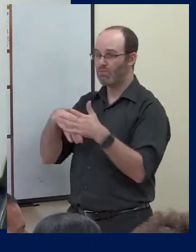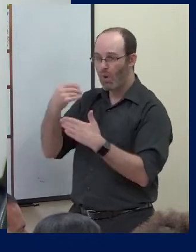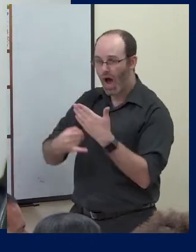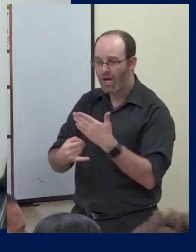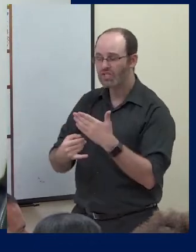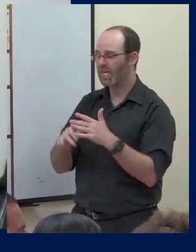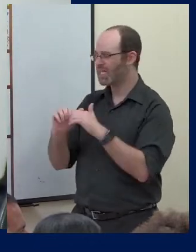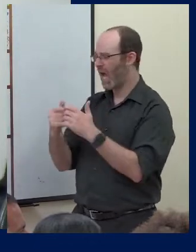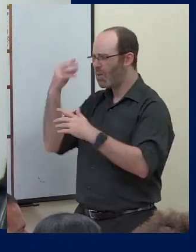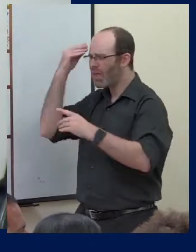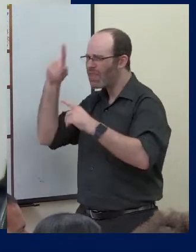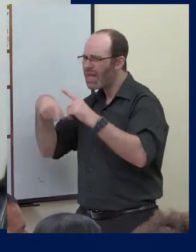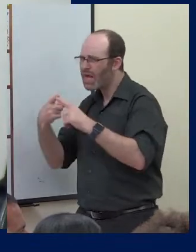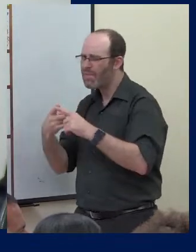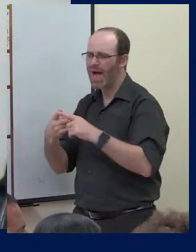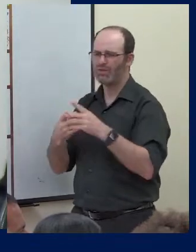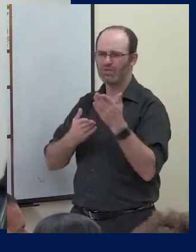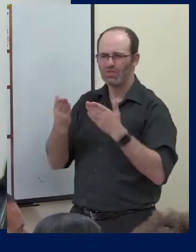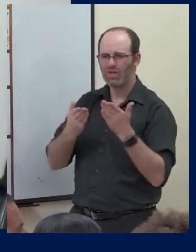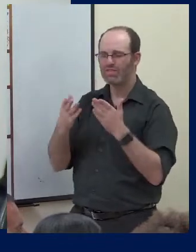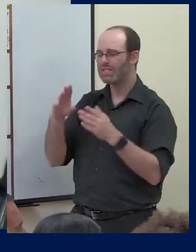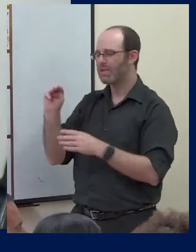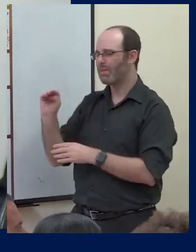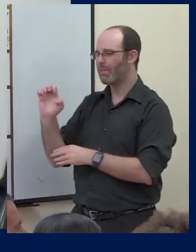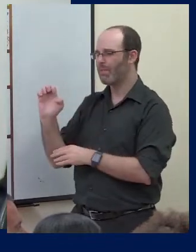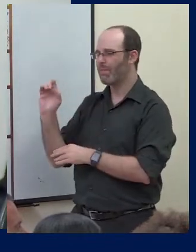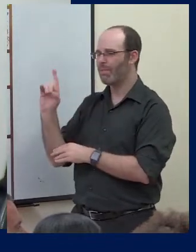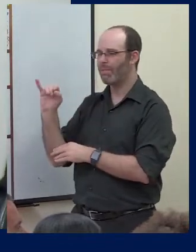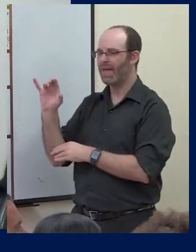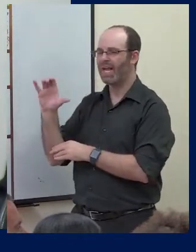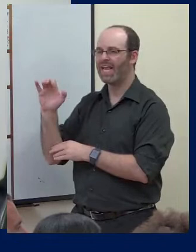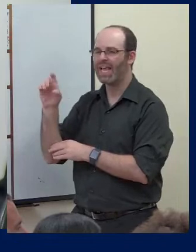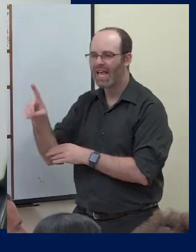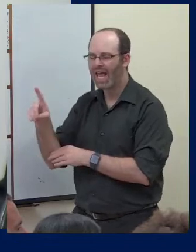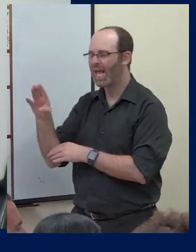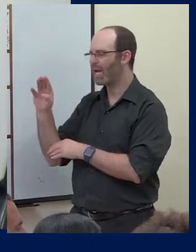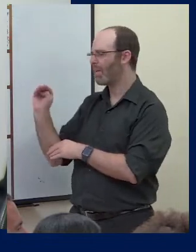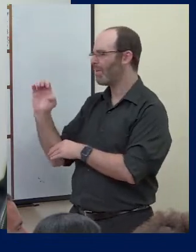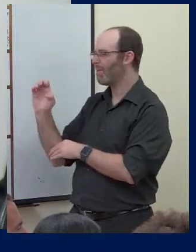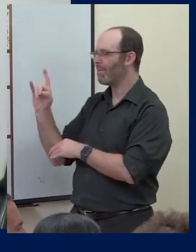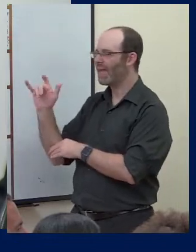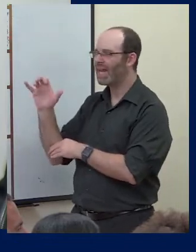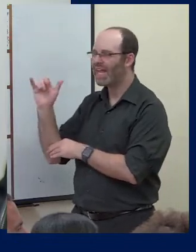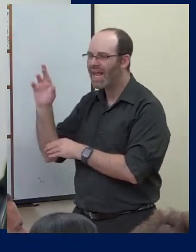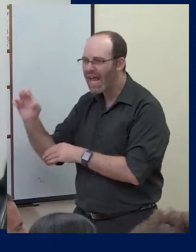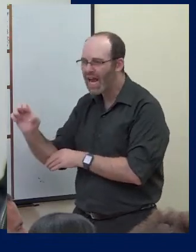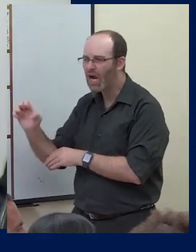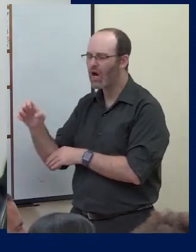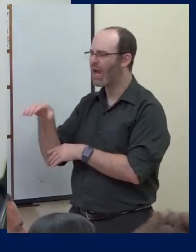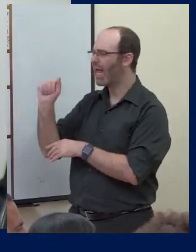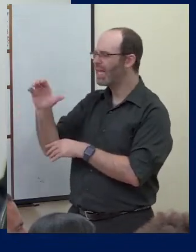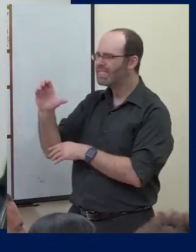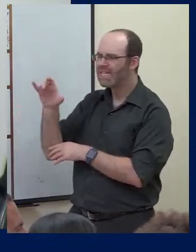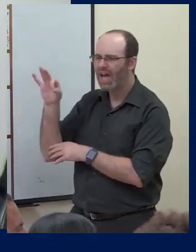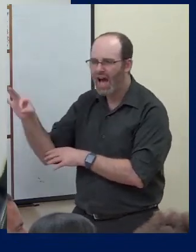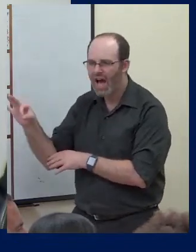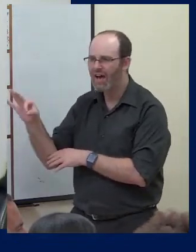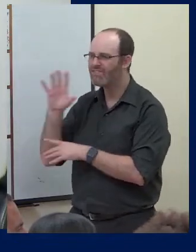we provide in Medicaid, overdoing in Medicare to support kids and families through our human